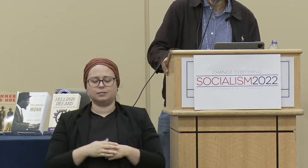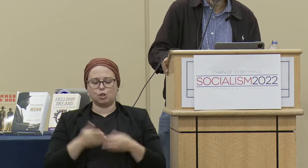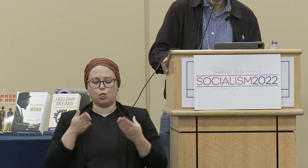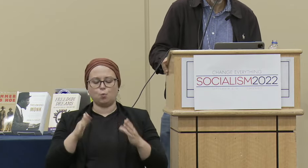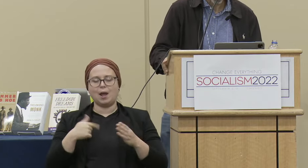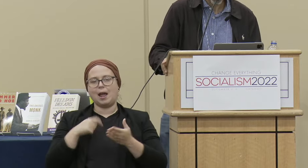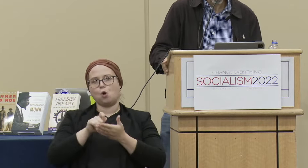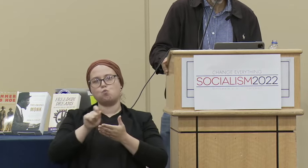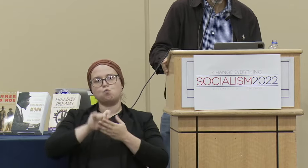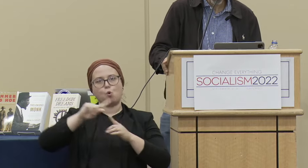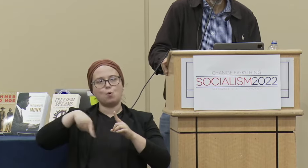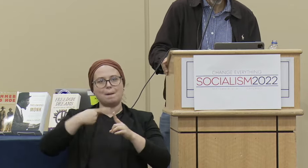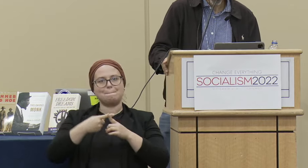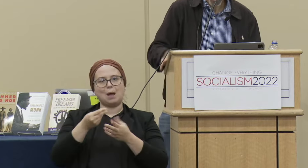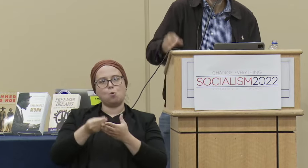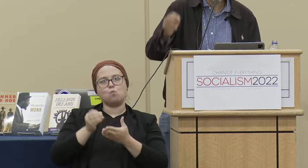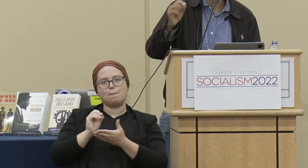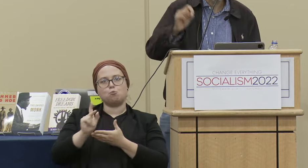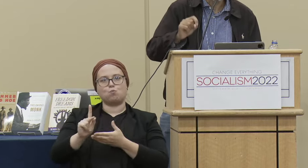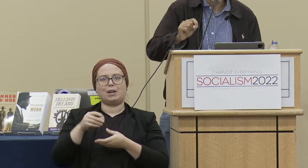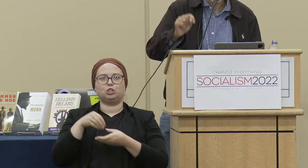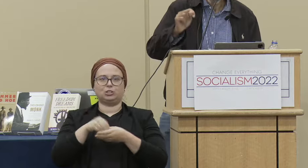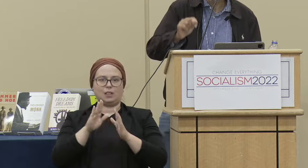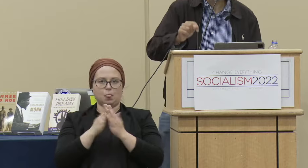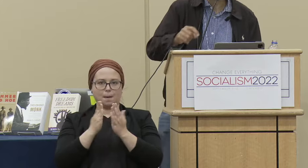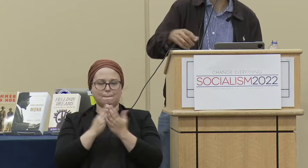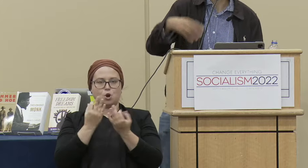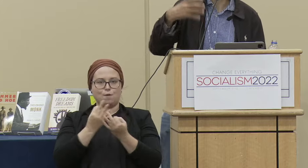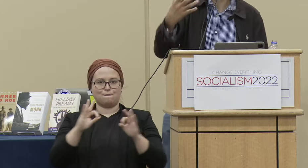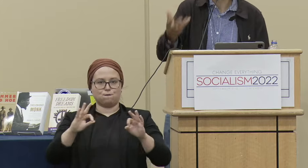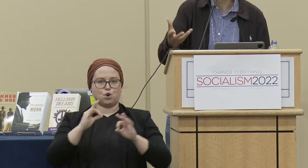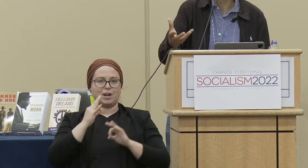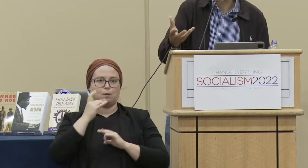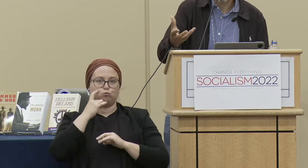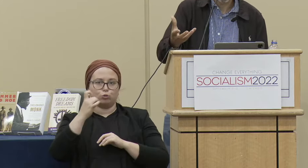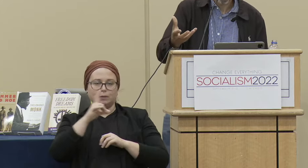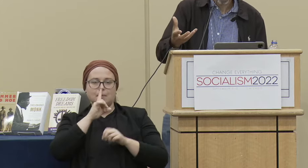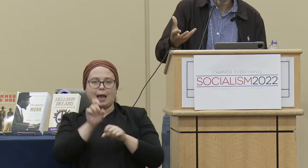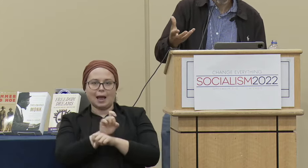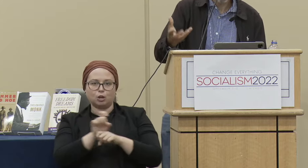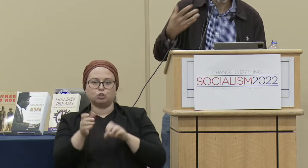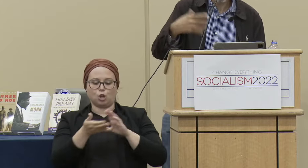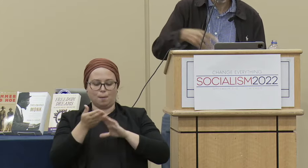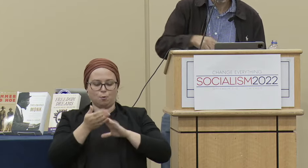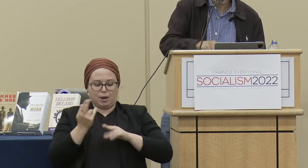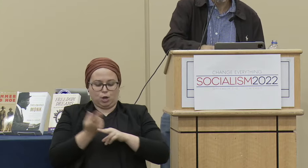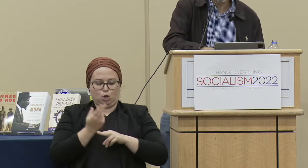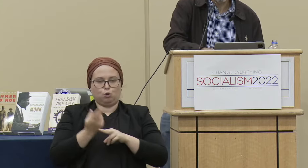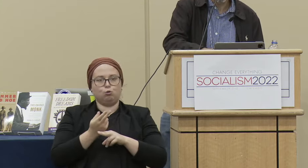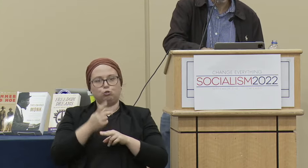people vulnerable to all sorts of violence. However, the way I wrote about reparation in Freedom Dreams